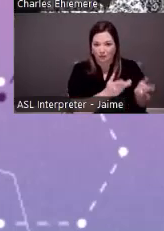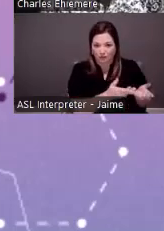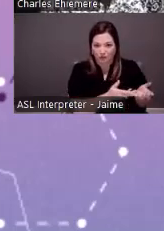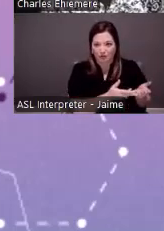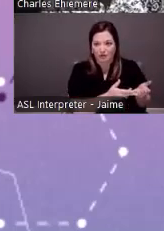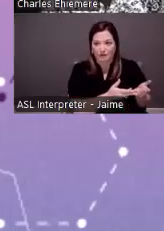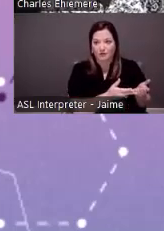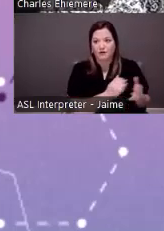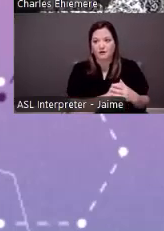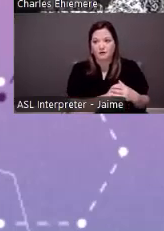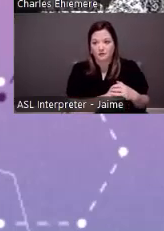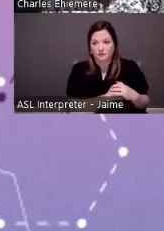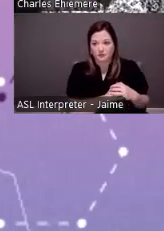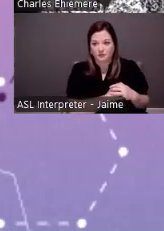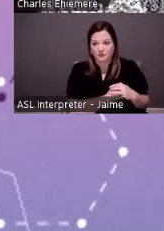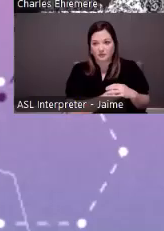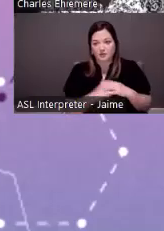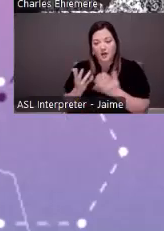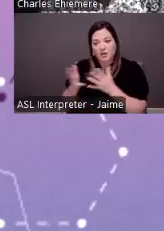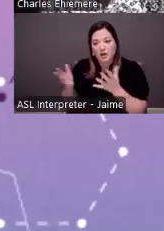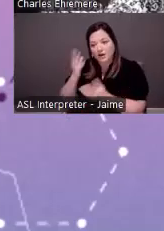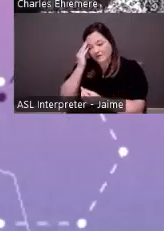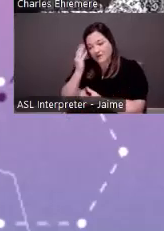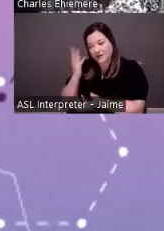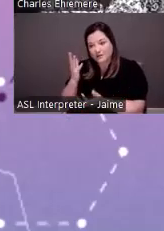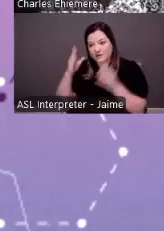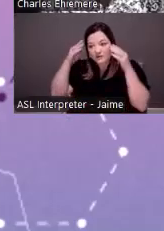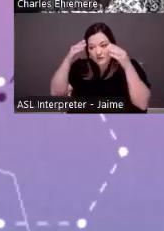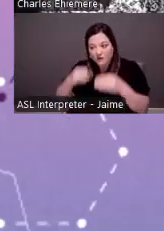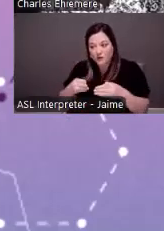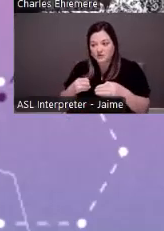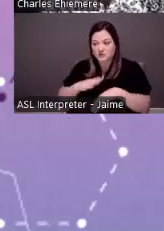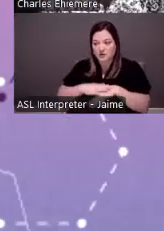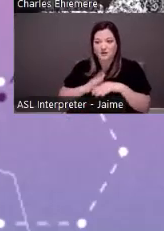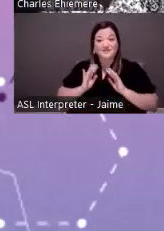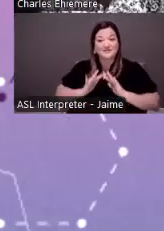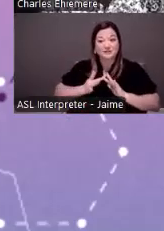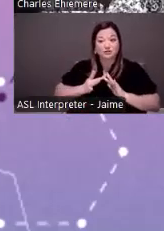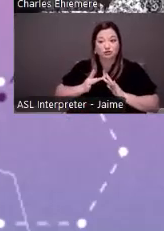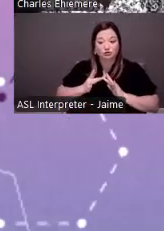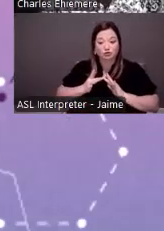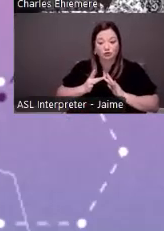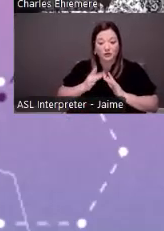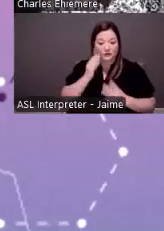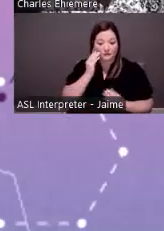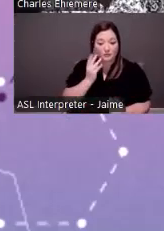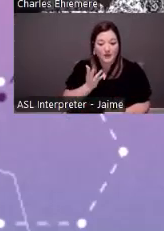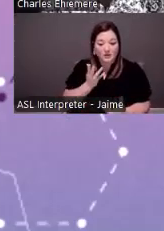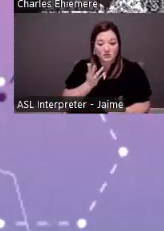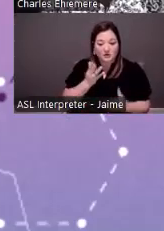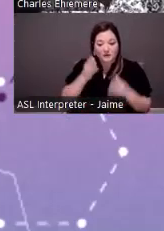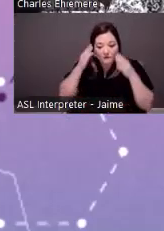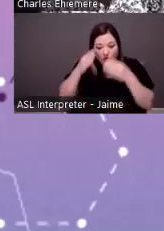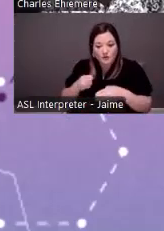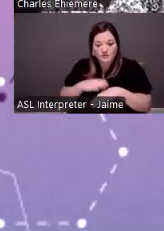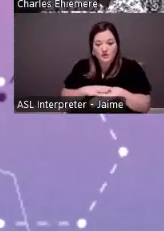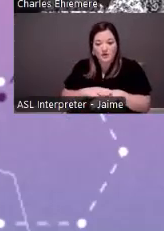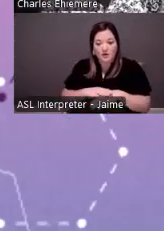that they focus on digital intervention. They focus on internet solutions.